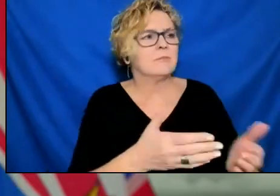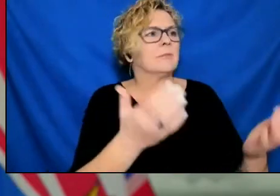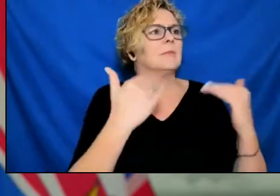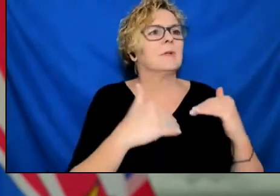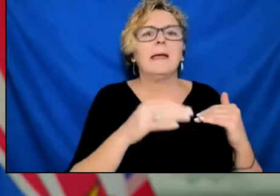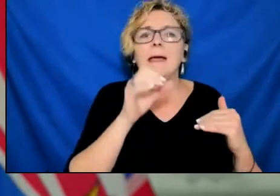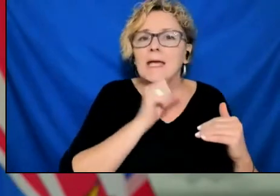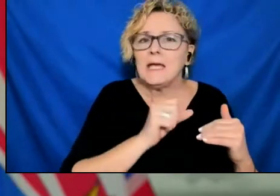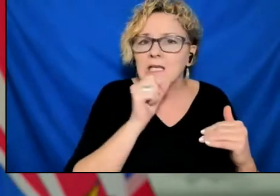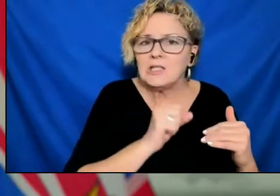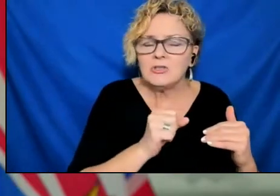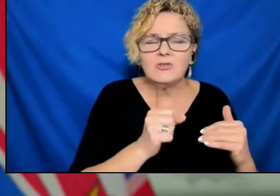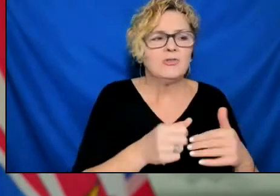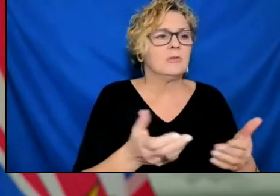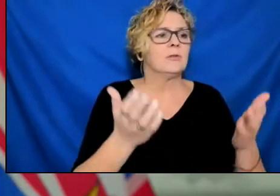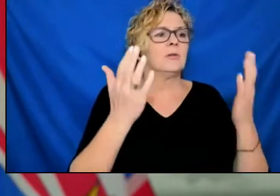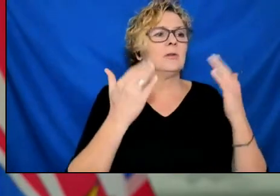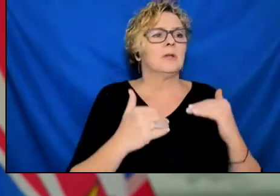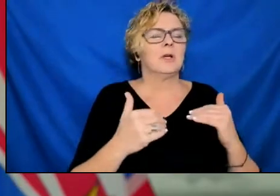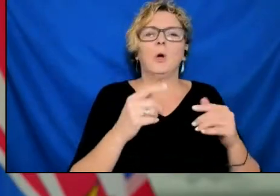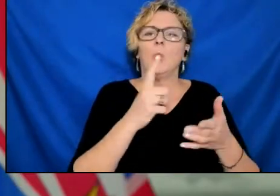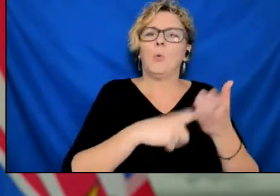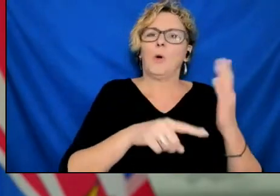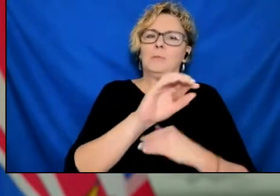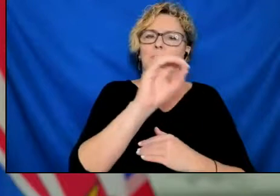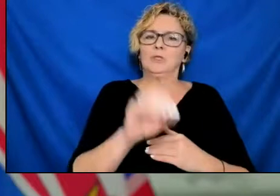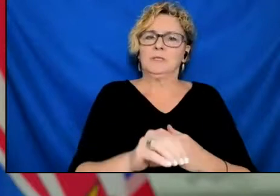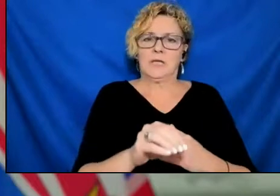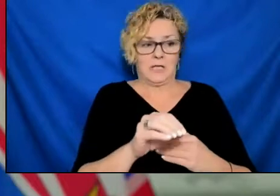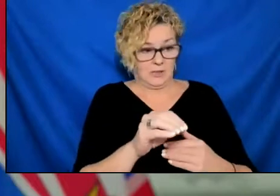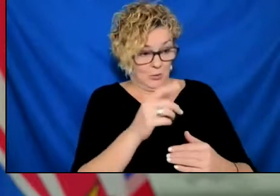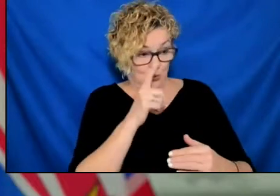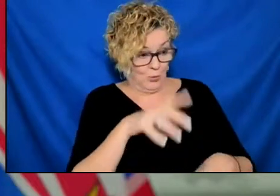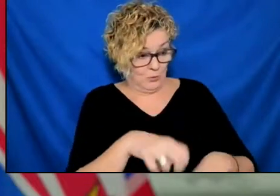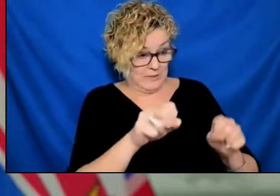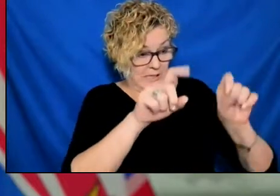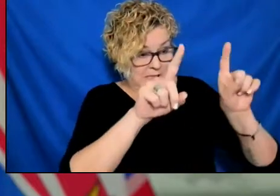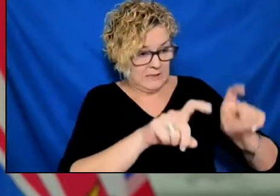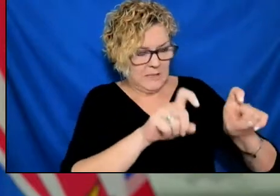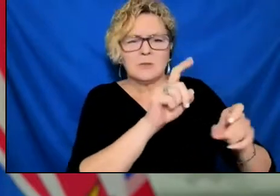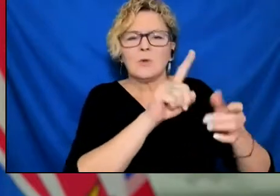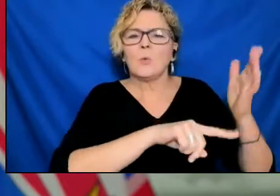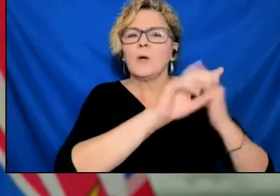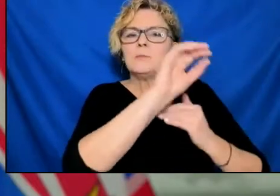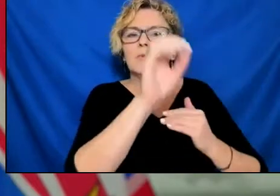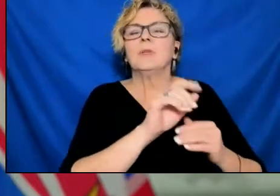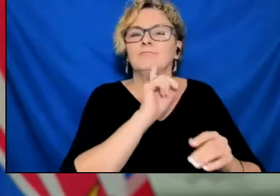We look at the percent positive in our testing in the different